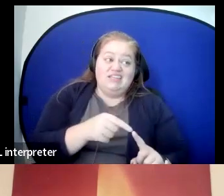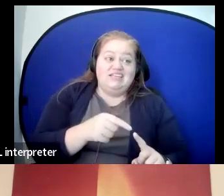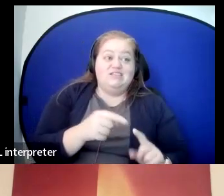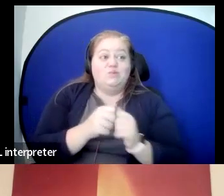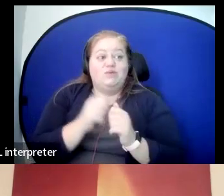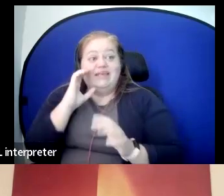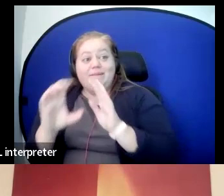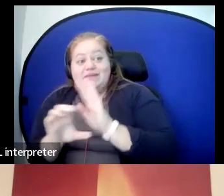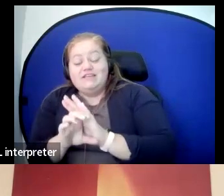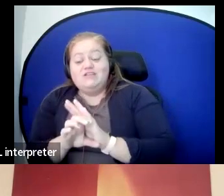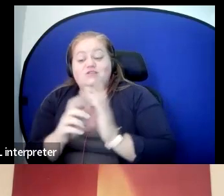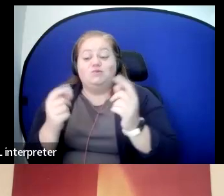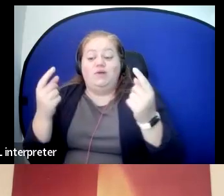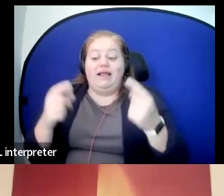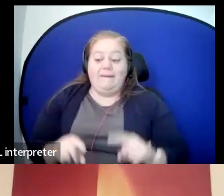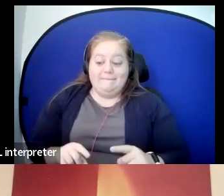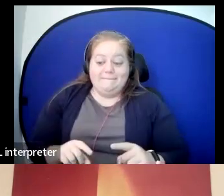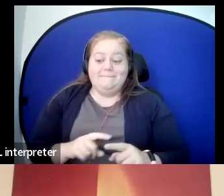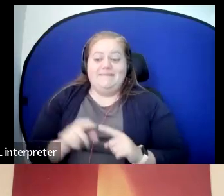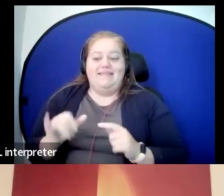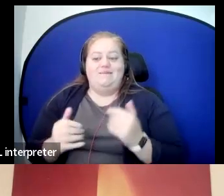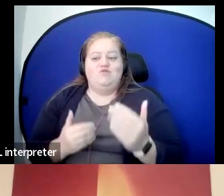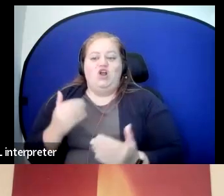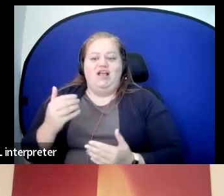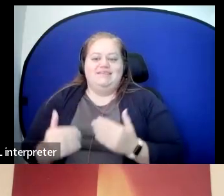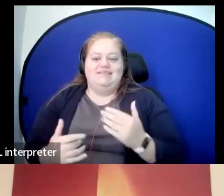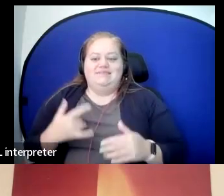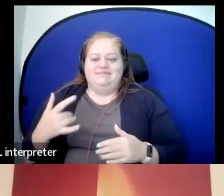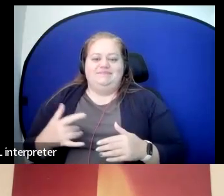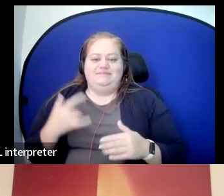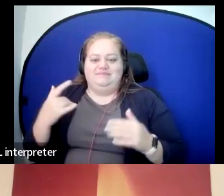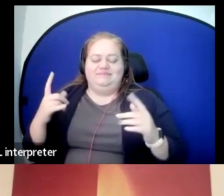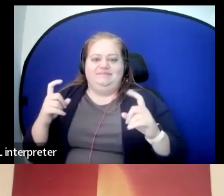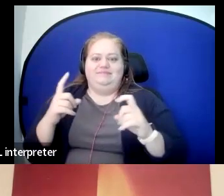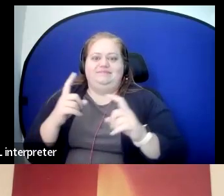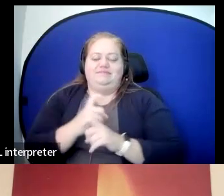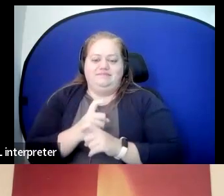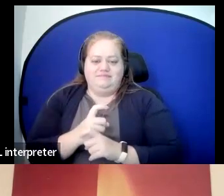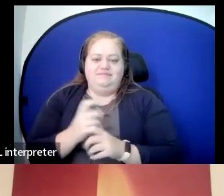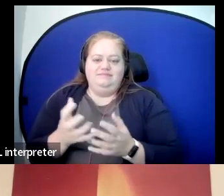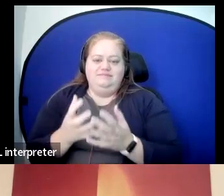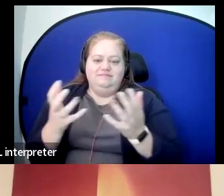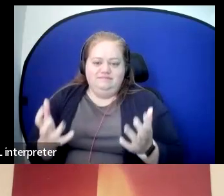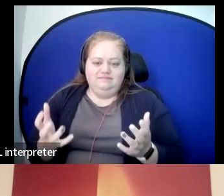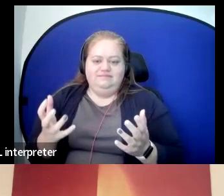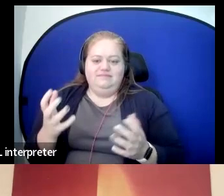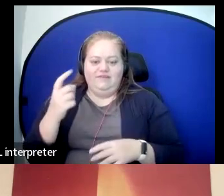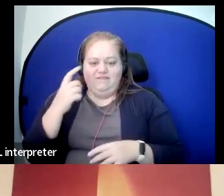and this is what happened. But that process was a little bit too cumbersome for the user